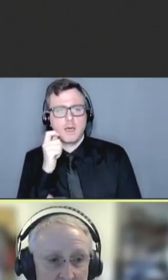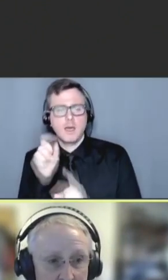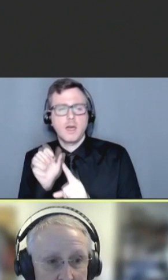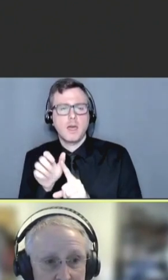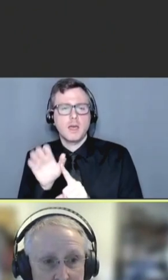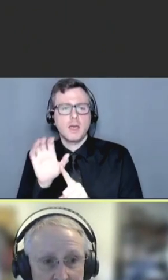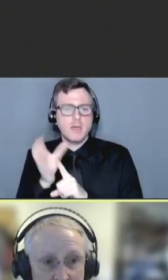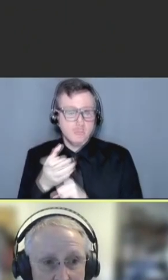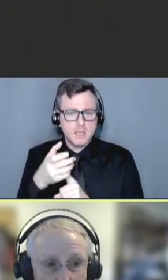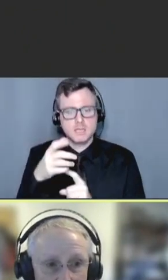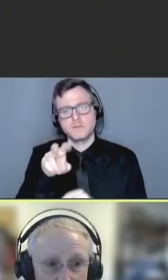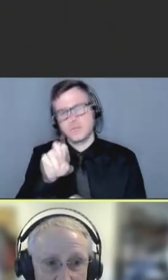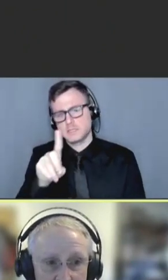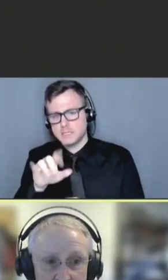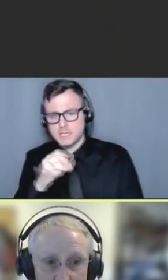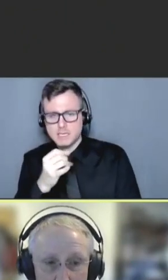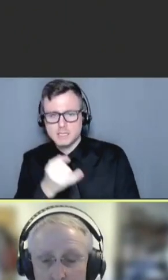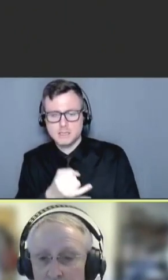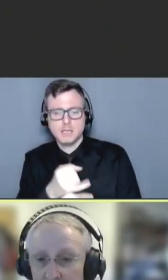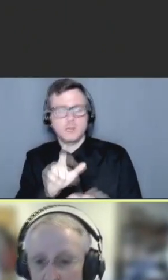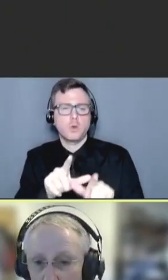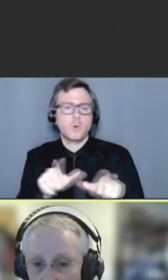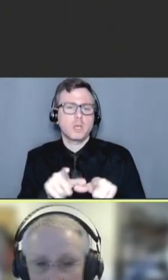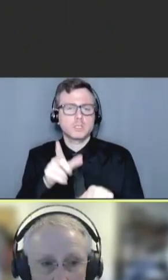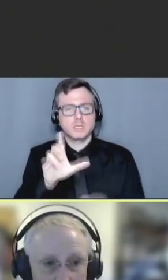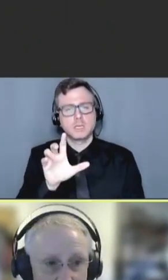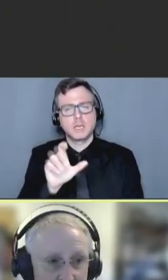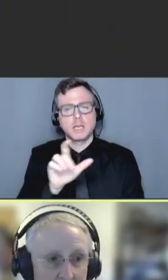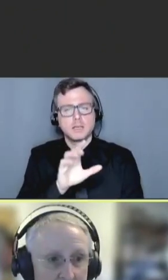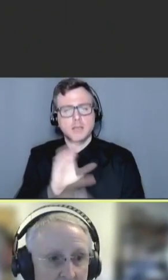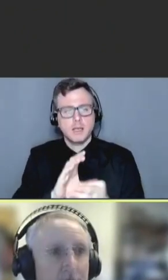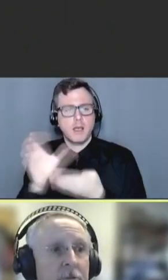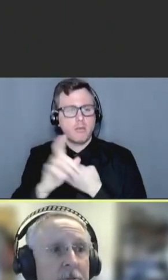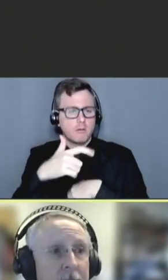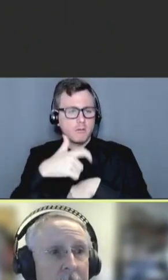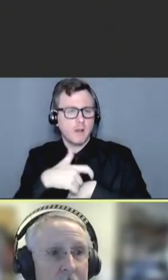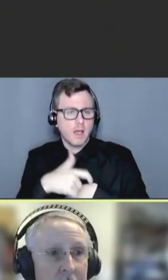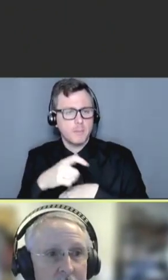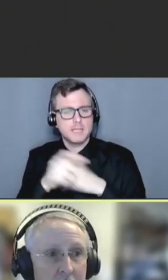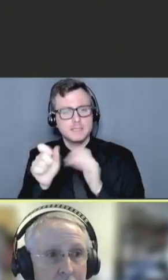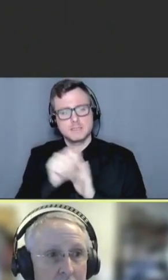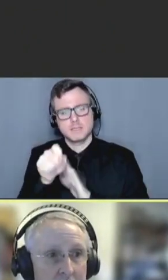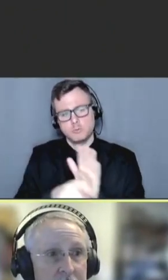defined if the P-value is less than 0.01 on a one-sided test. Next slide, please.